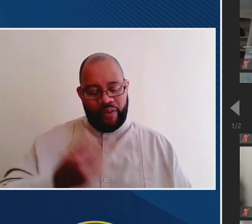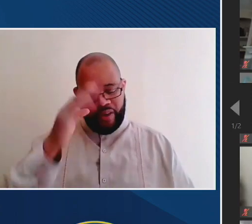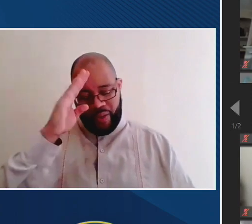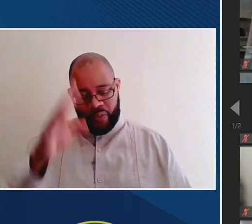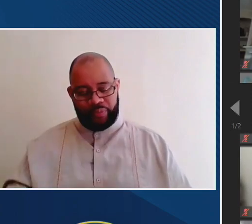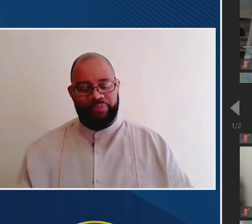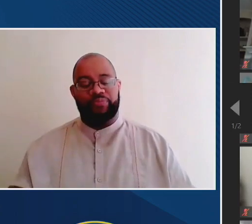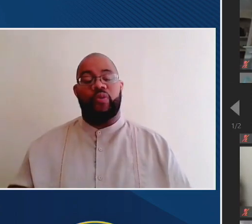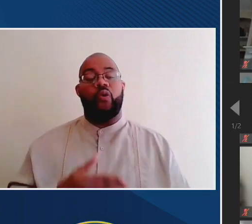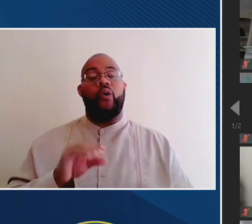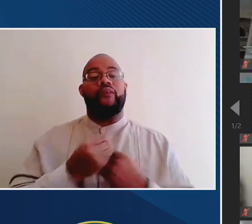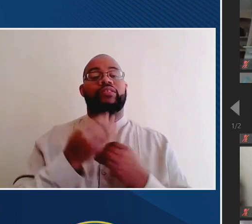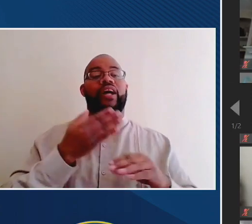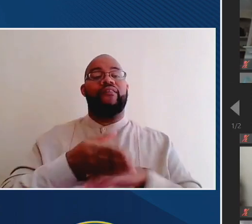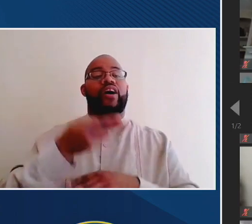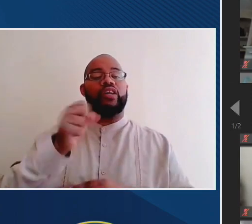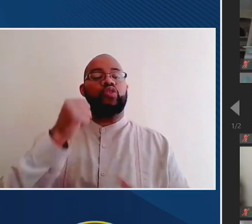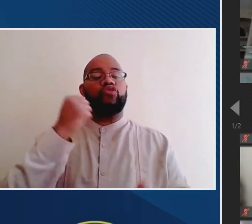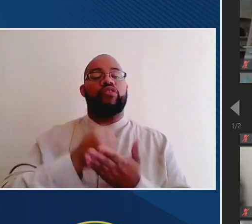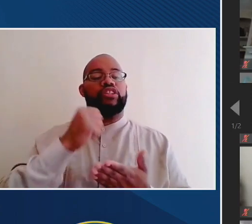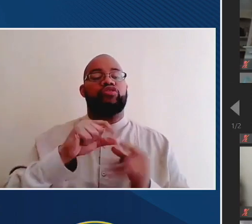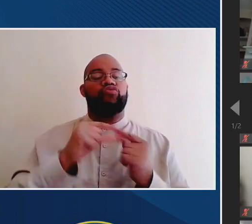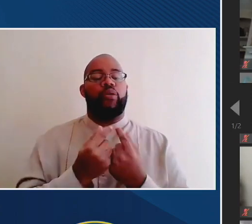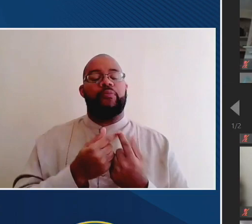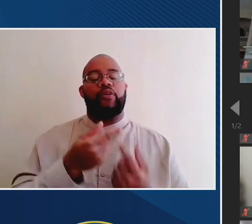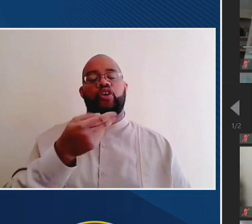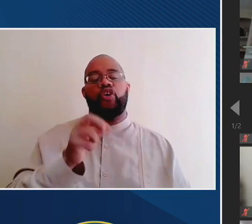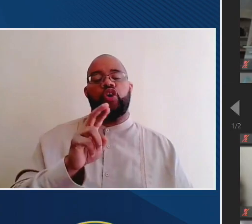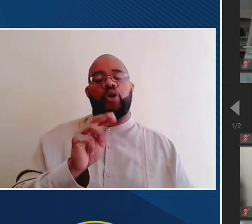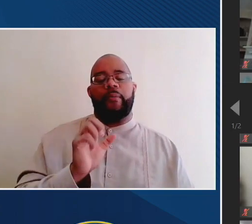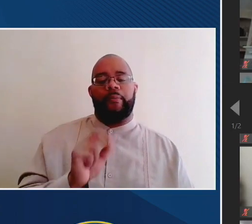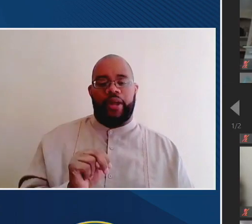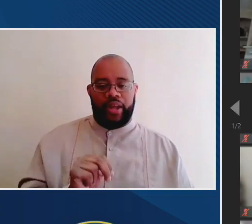Accreditation Group, Mr. Herman Bounds. Welcome, Herman.